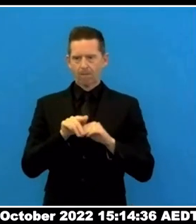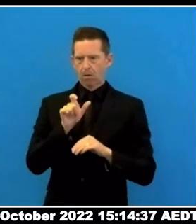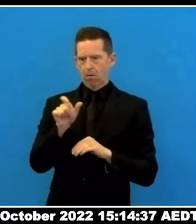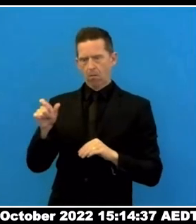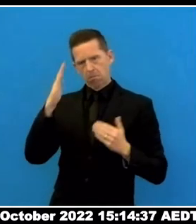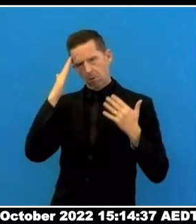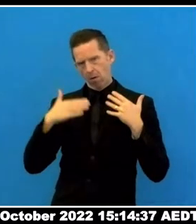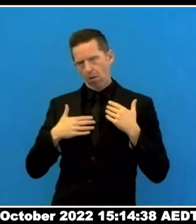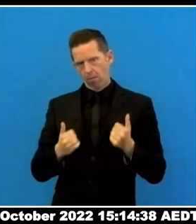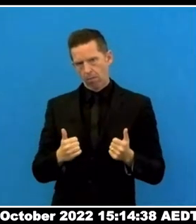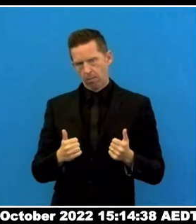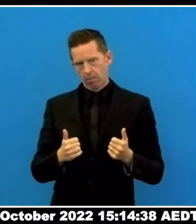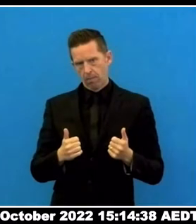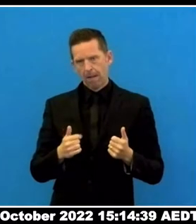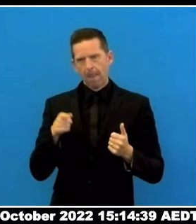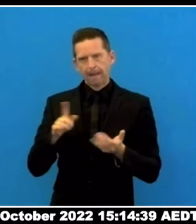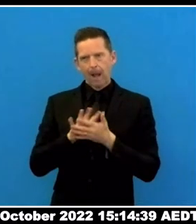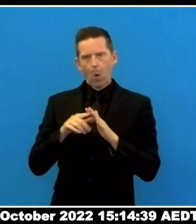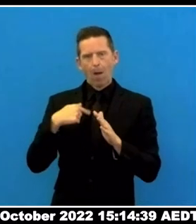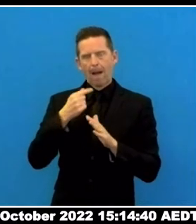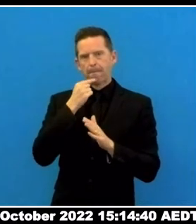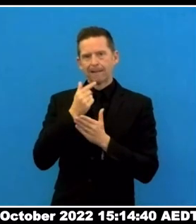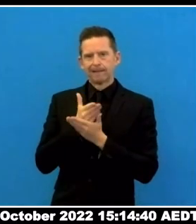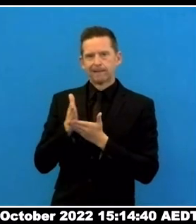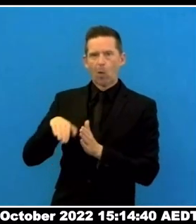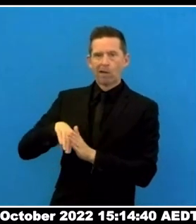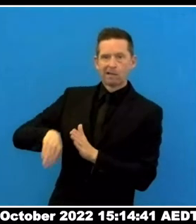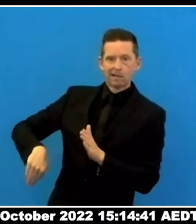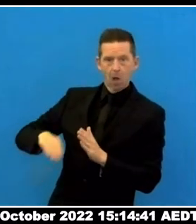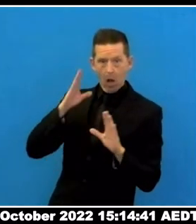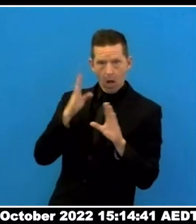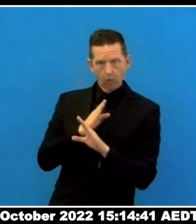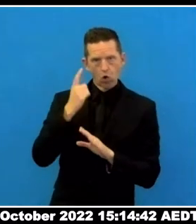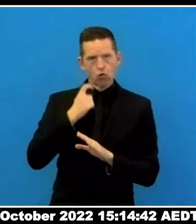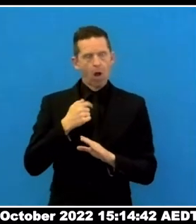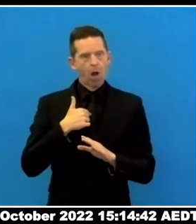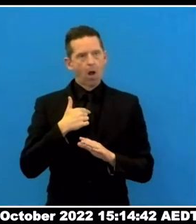That's how we hide it and try to avoid talking about